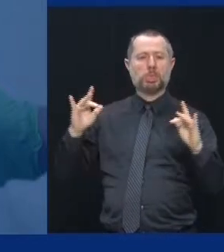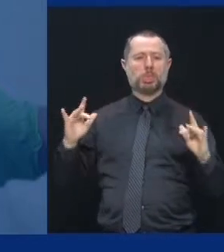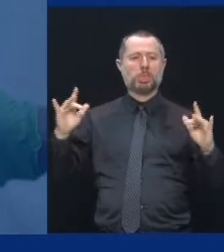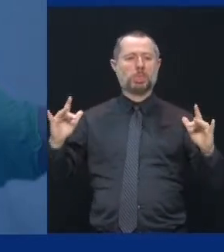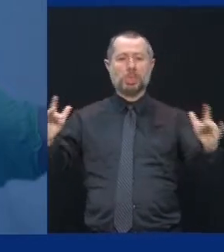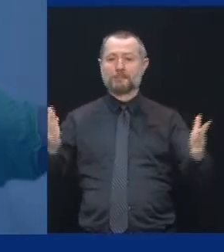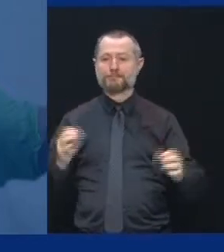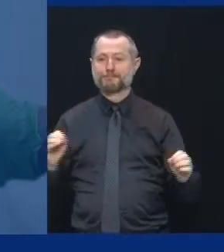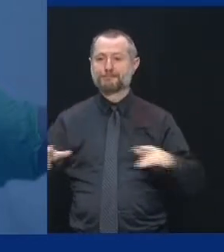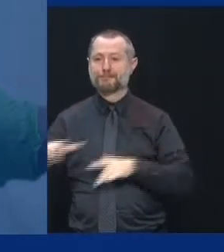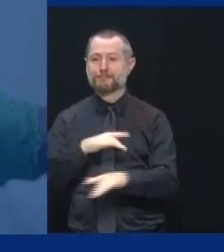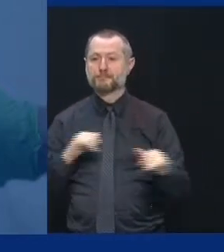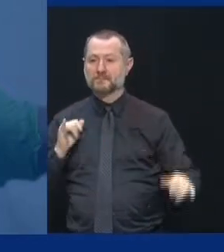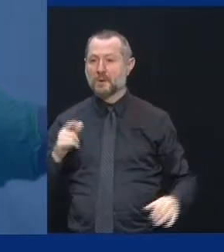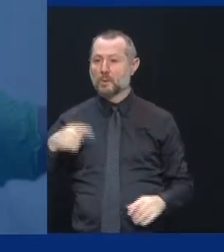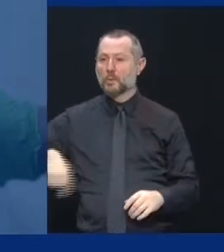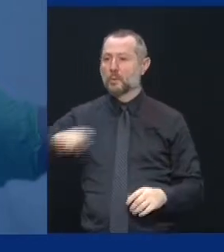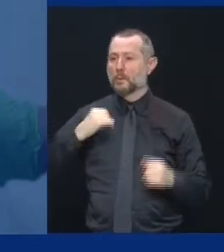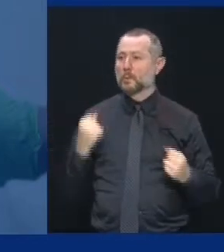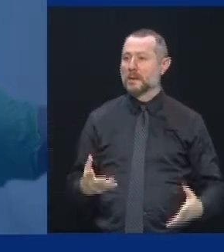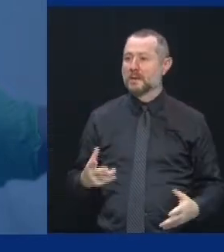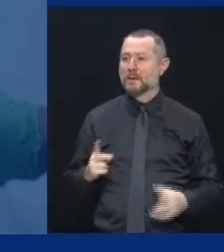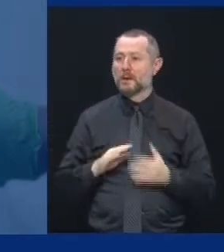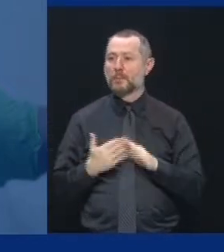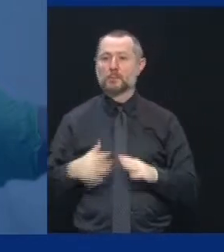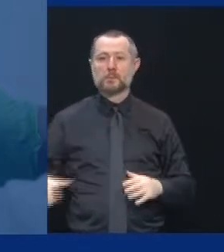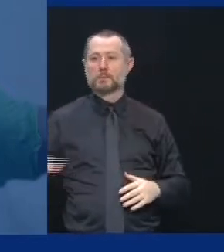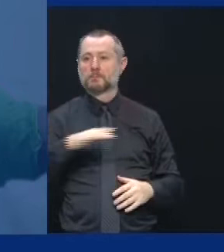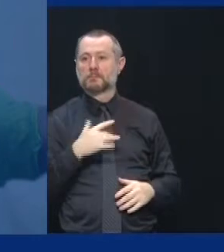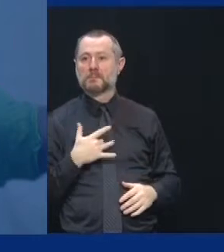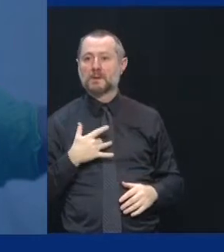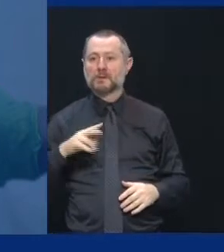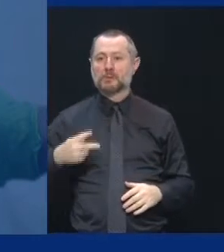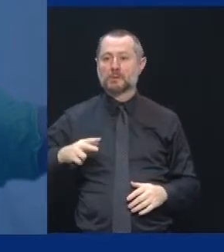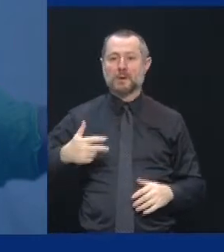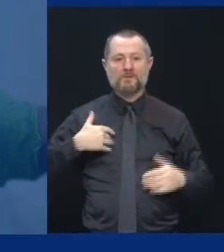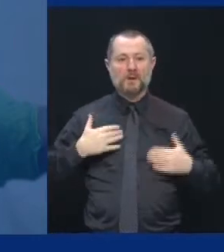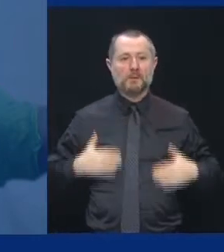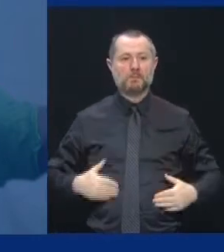IF YOU GO TO THE TRADITIONAL DOCTOR NETWORK, YOU WON'T REACH